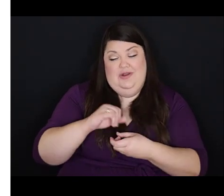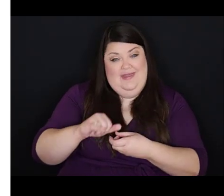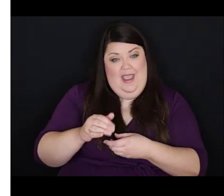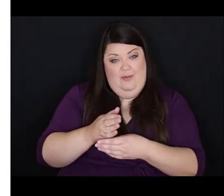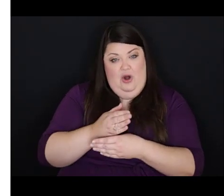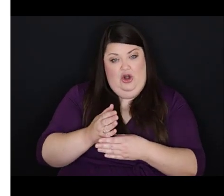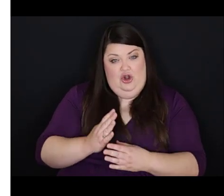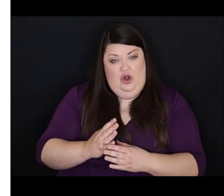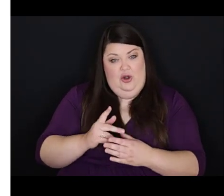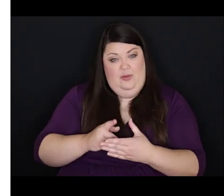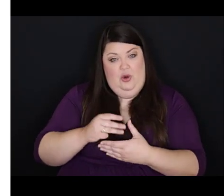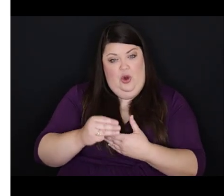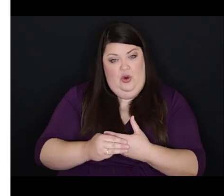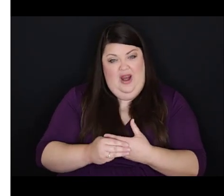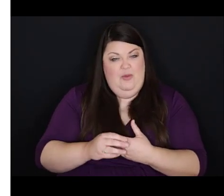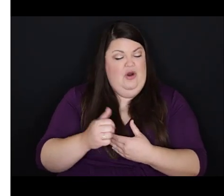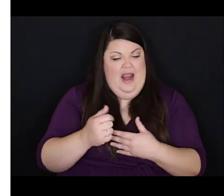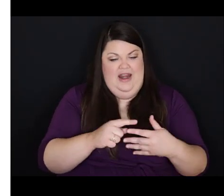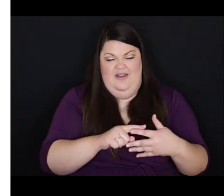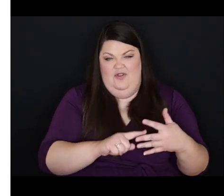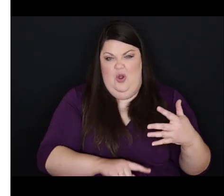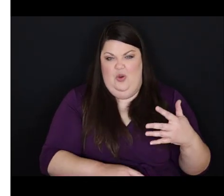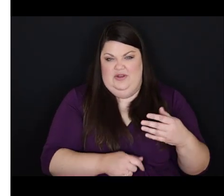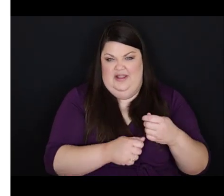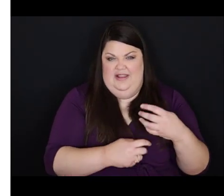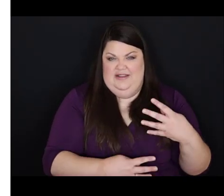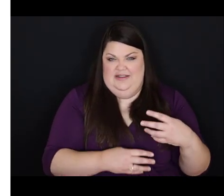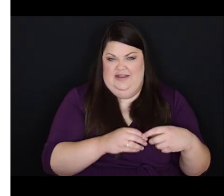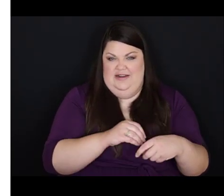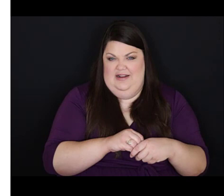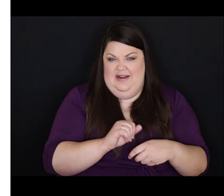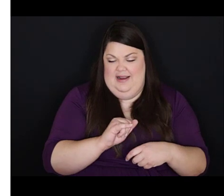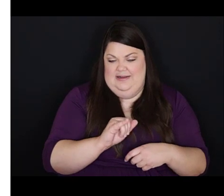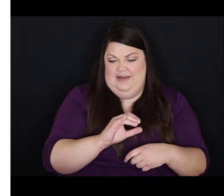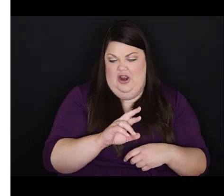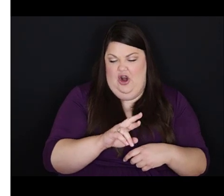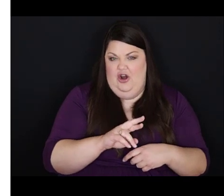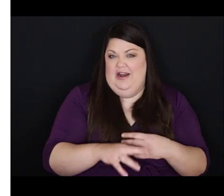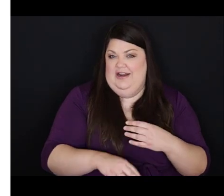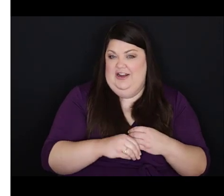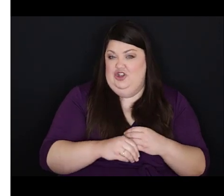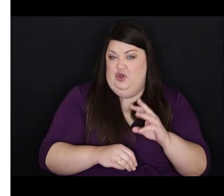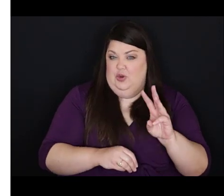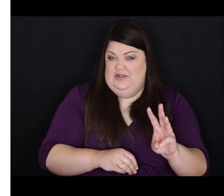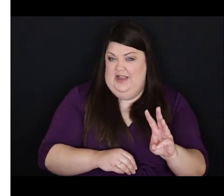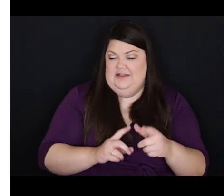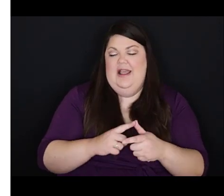ICR, in addition to the six core program partners, then you are submitting a Combined State Plan.